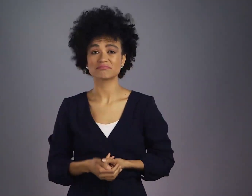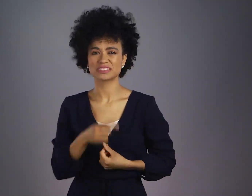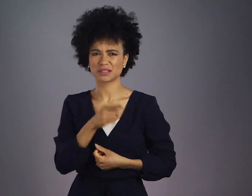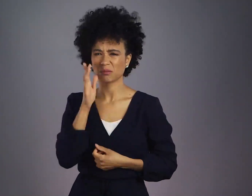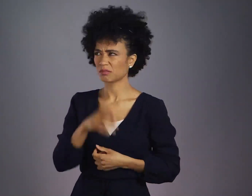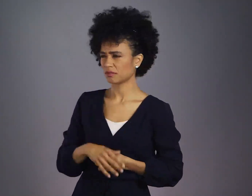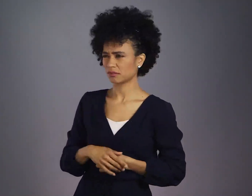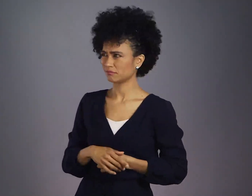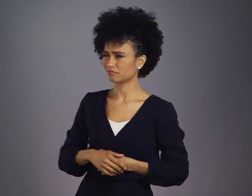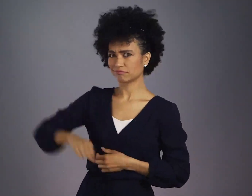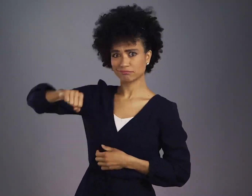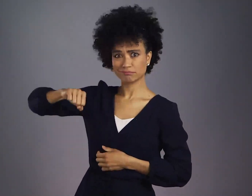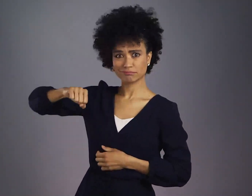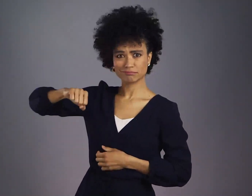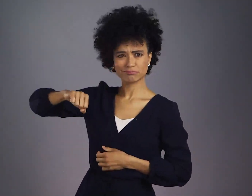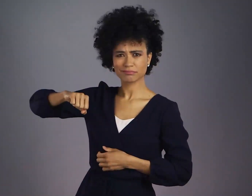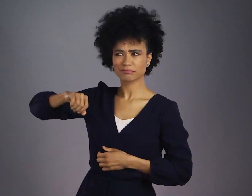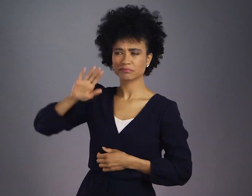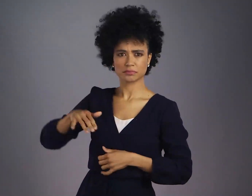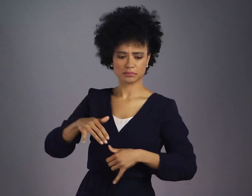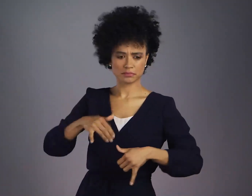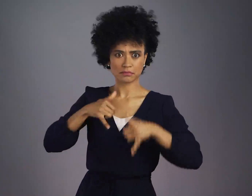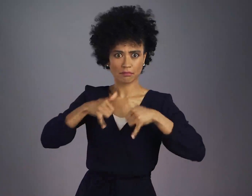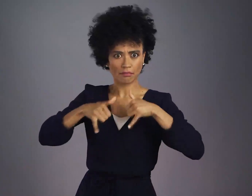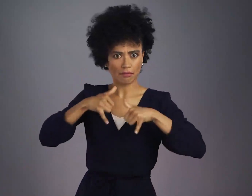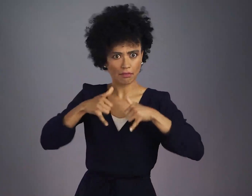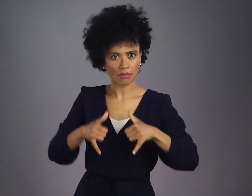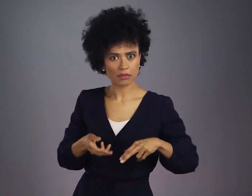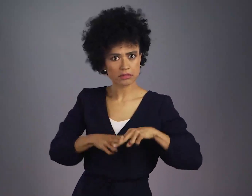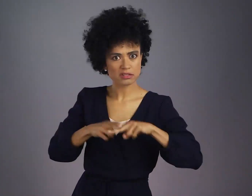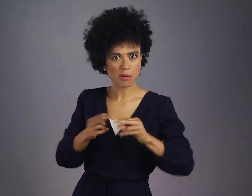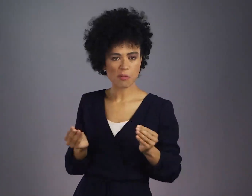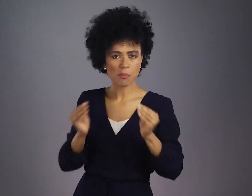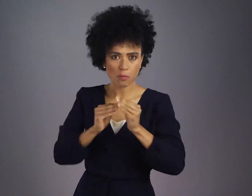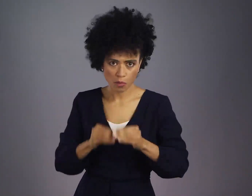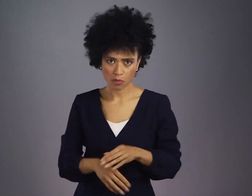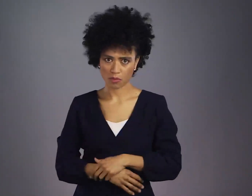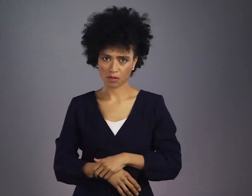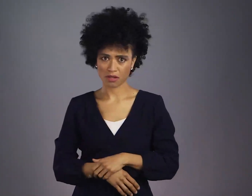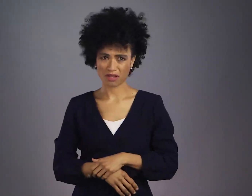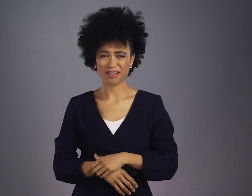He will use that as an excuse to drink more. He will tell you he is misunderstood.